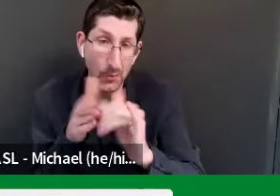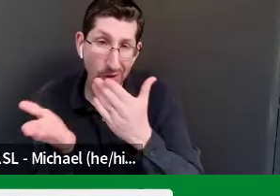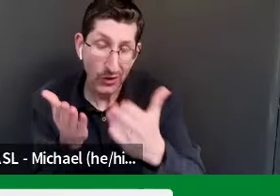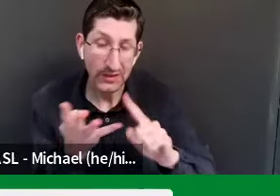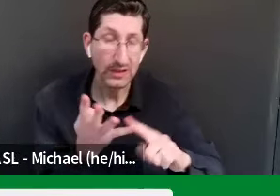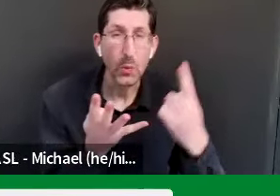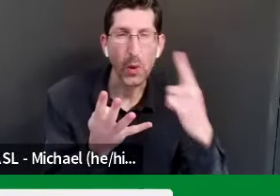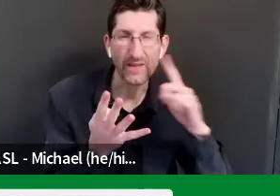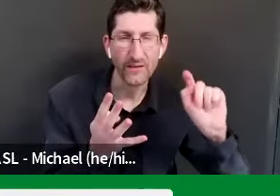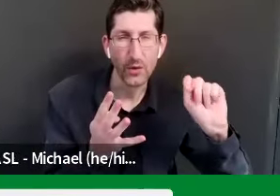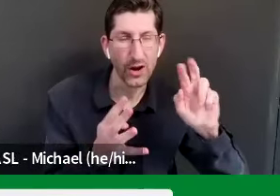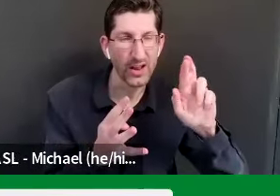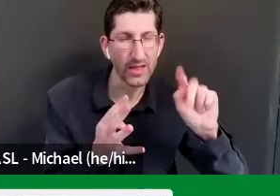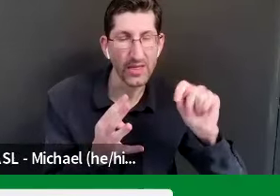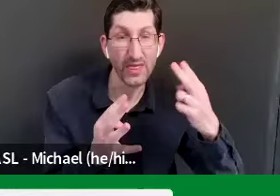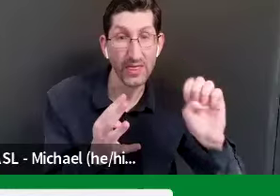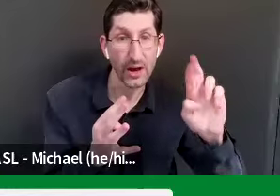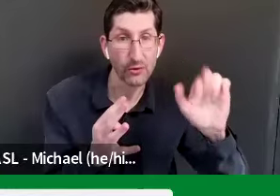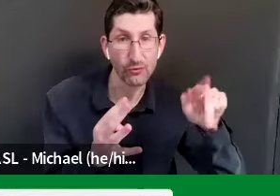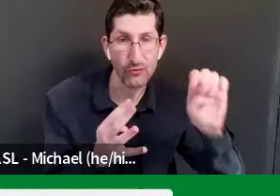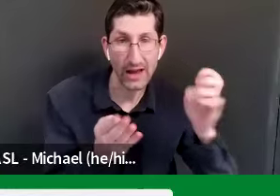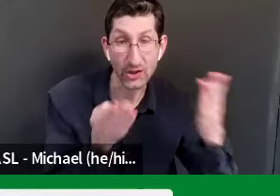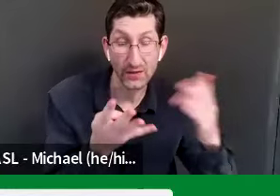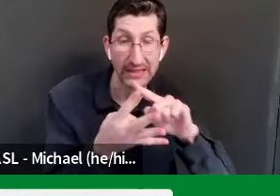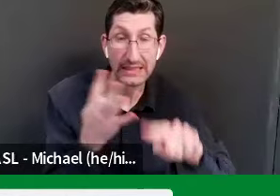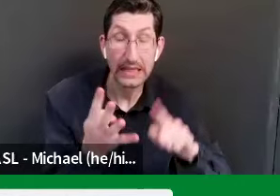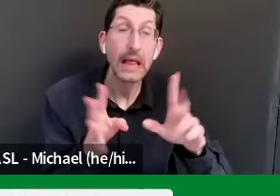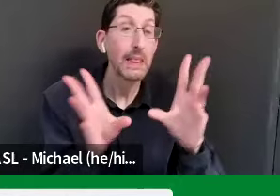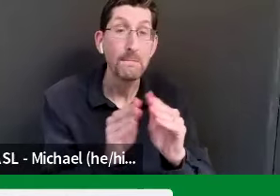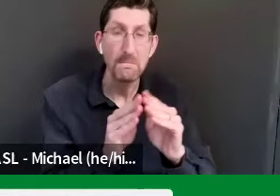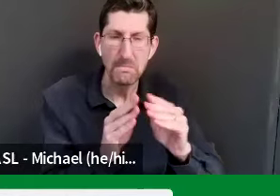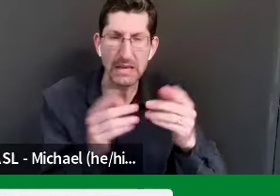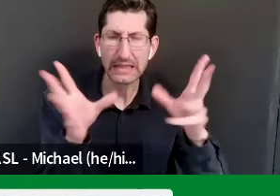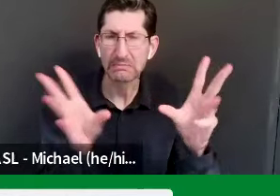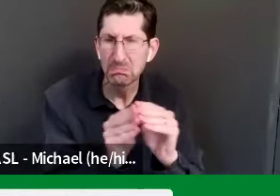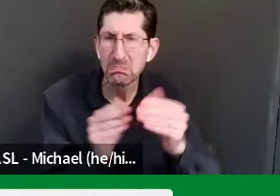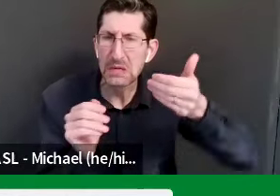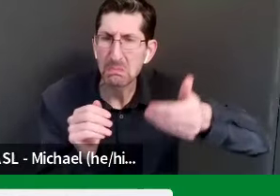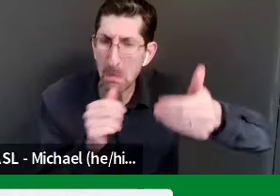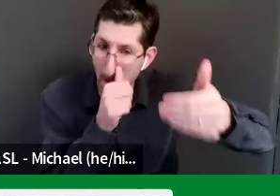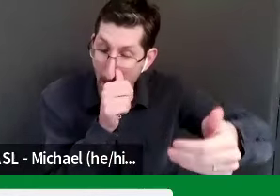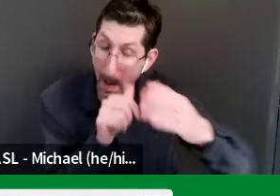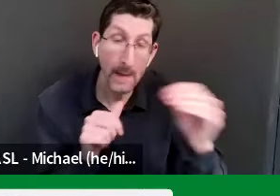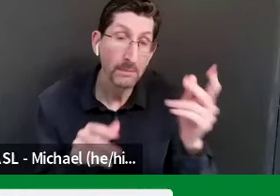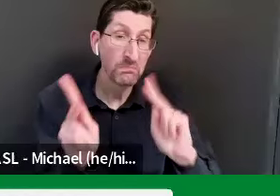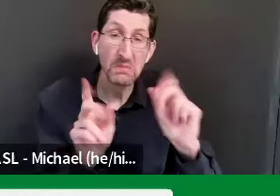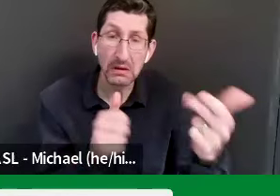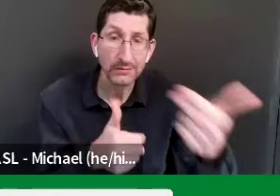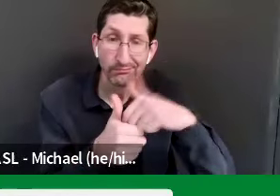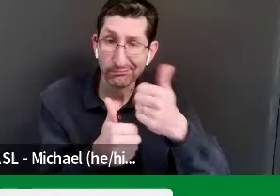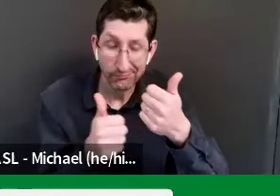THREE GROUPS ON BUS AND SUBWAY SERVICE AND ONE ON RIDE SERVICES. THE WORKING GROUPS WILL MEET REGULARLY AND OPEN TO MEMBERS OF THE PUBLIC INTERESTED IN